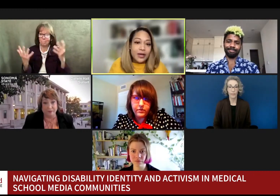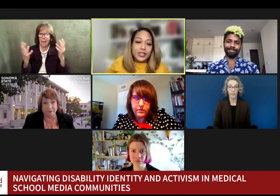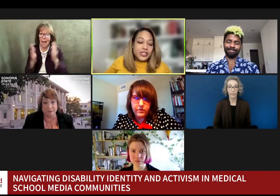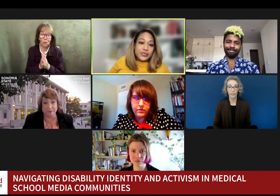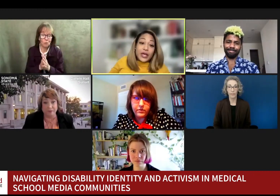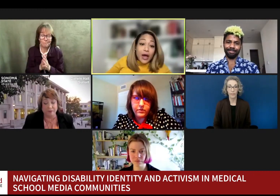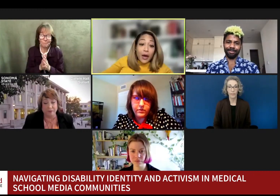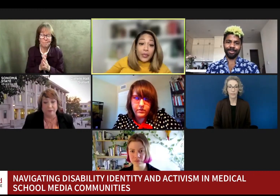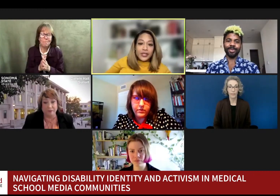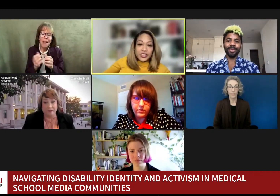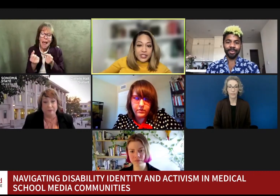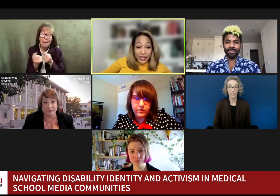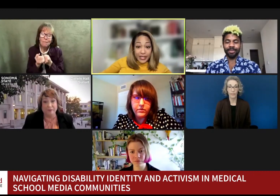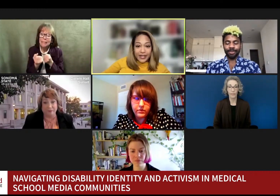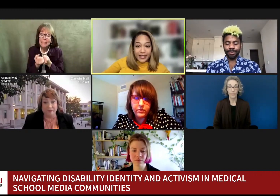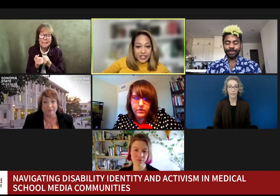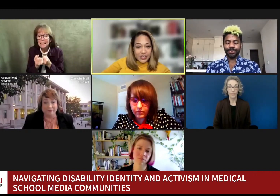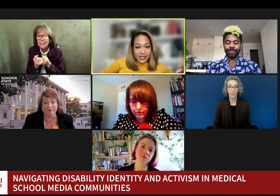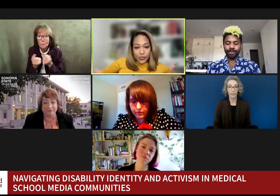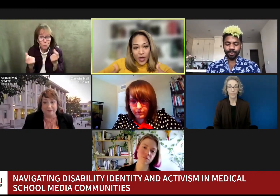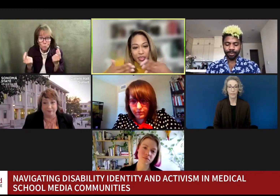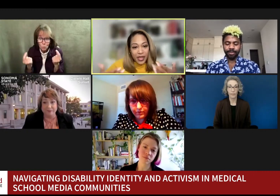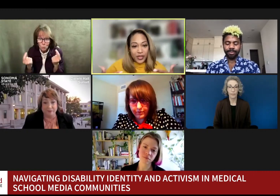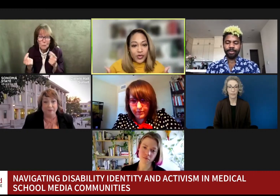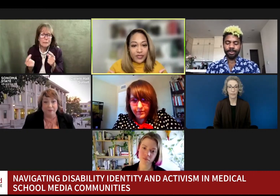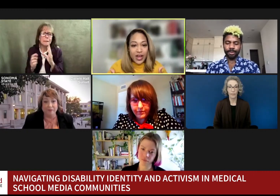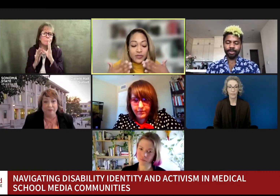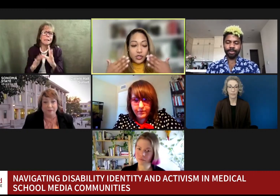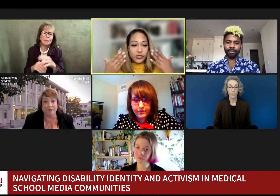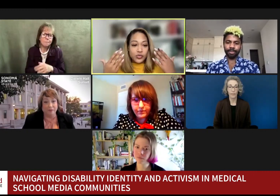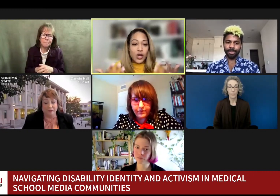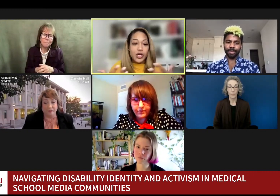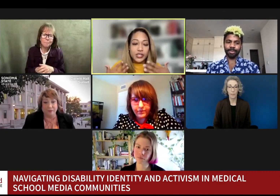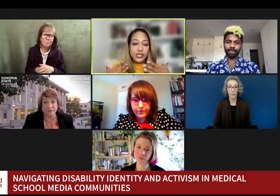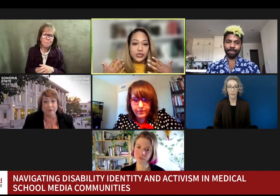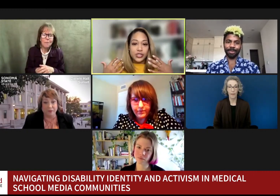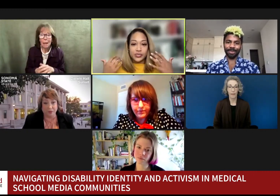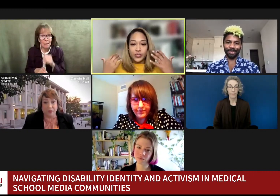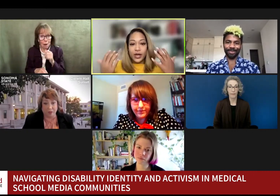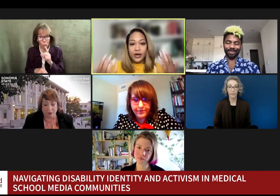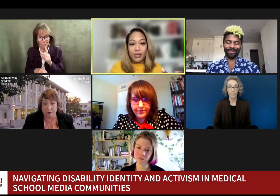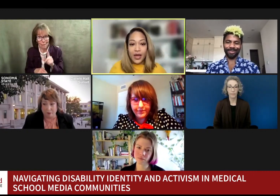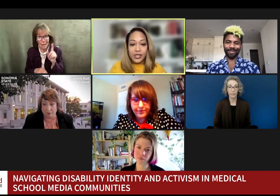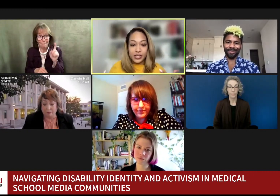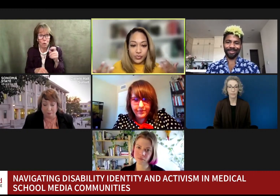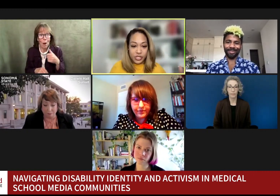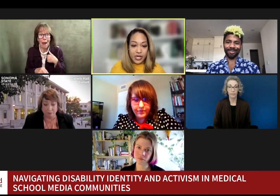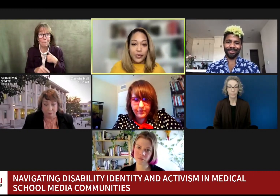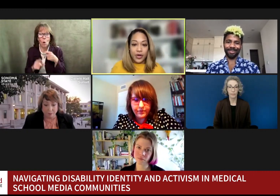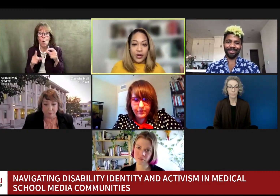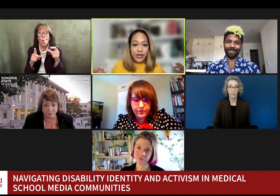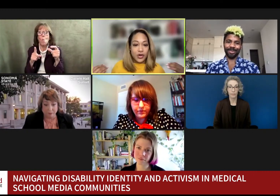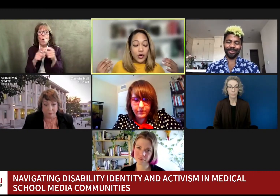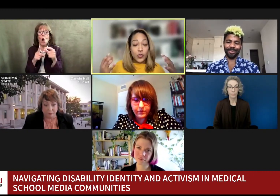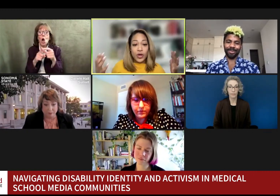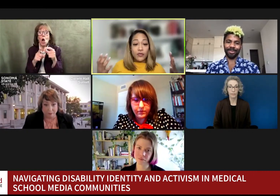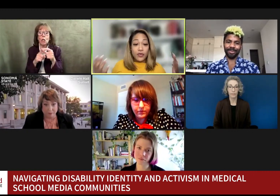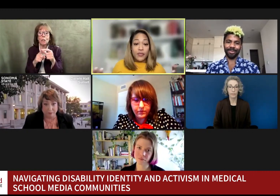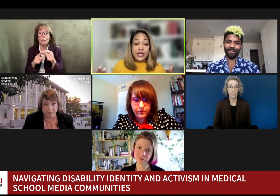one thing you don't even have to use words, you just put it online just push it out there and hope for the best.